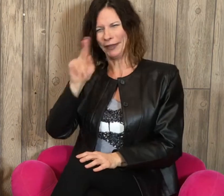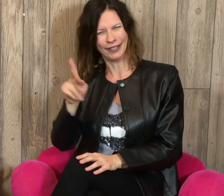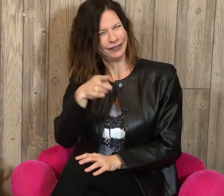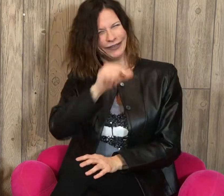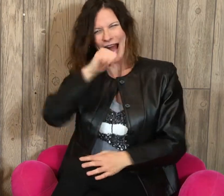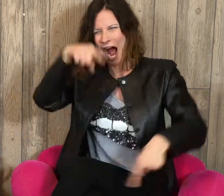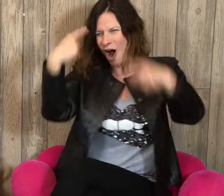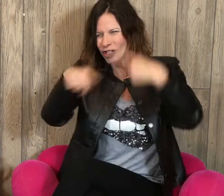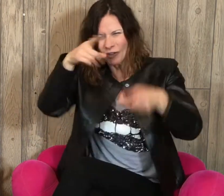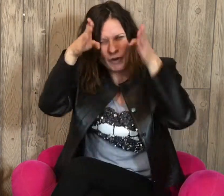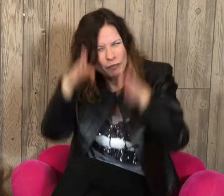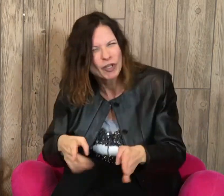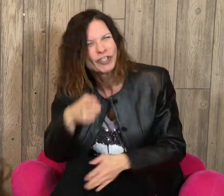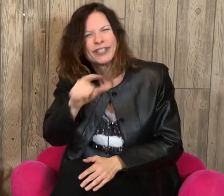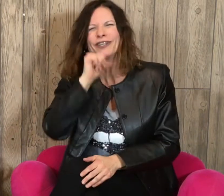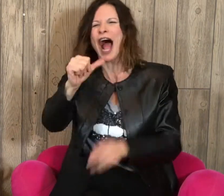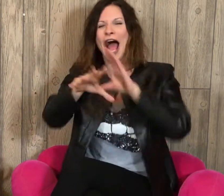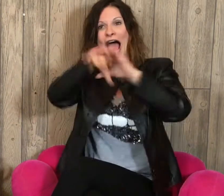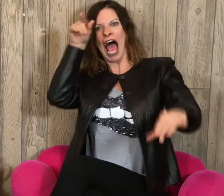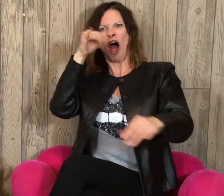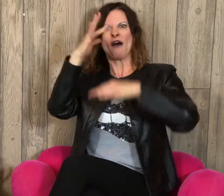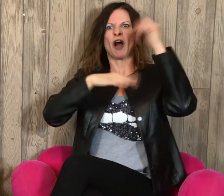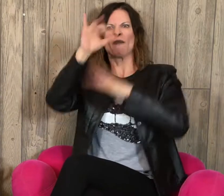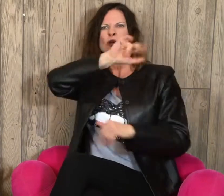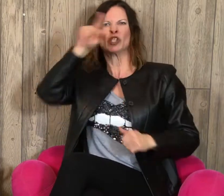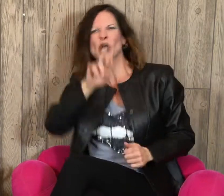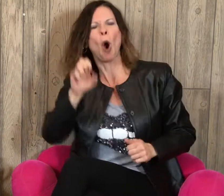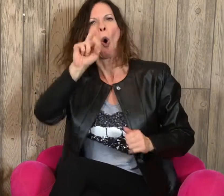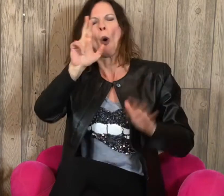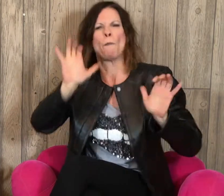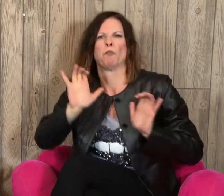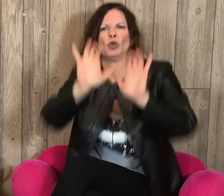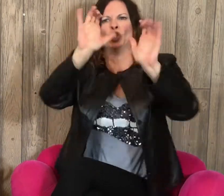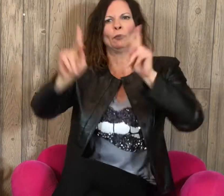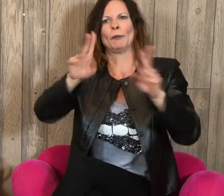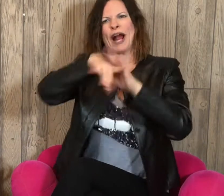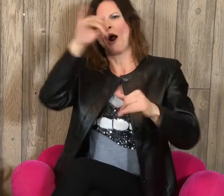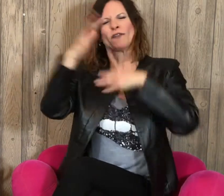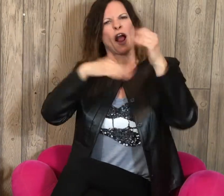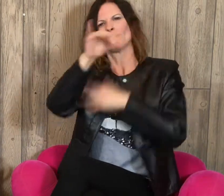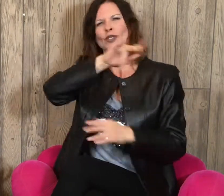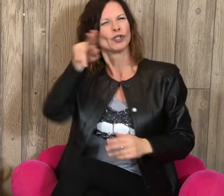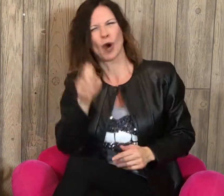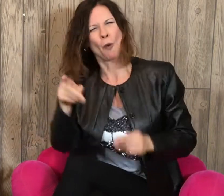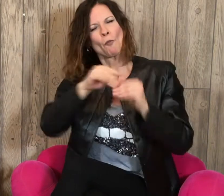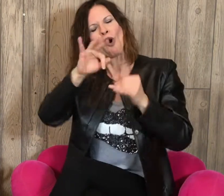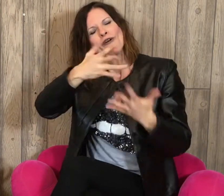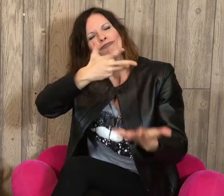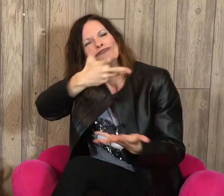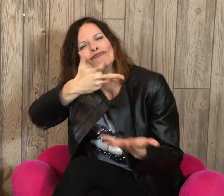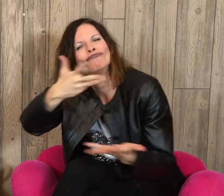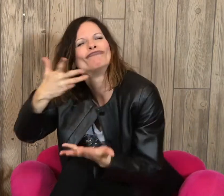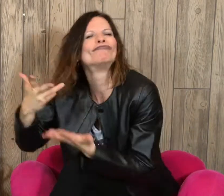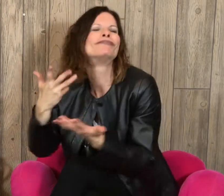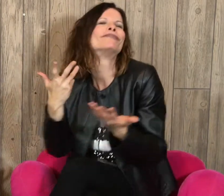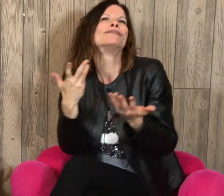I don't think Alexandria was a good match for P!nk. Alexandria is not confrontational and does not push people outside their comfort zone.